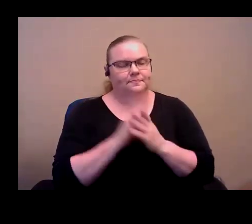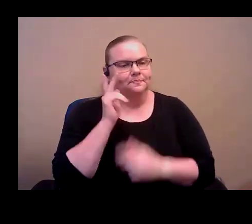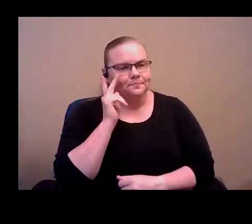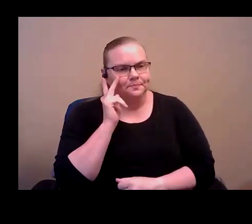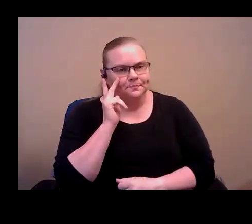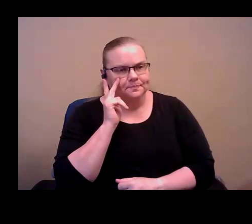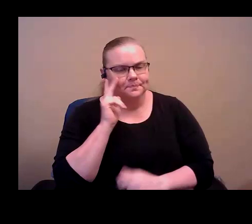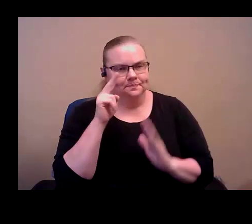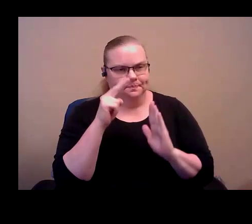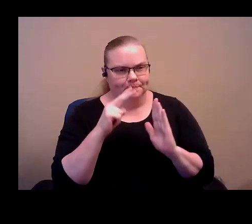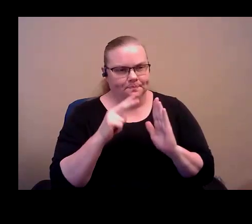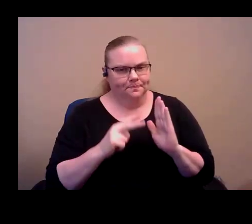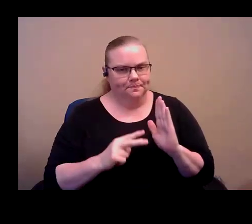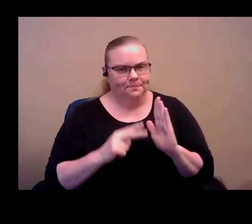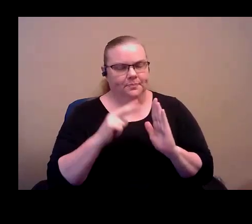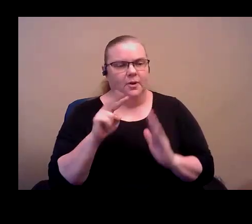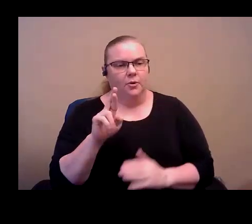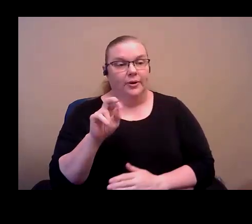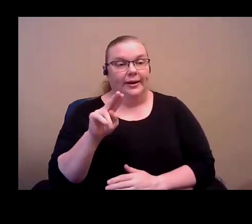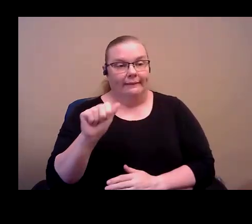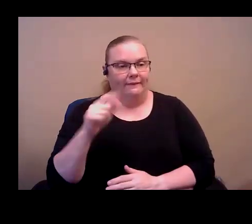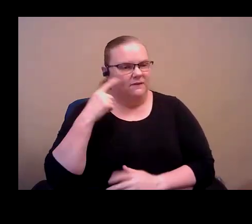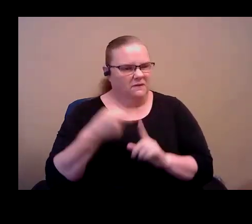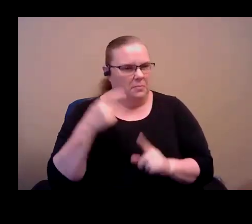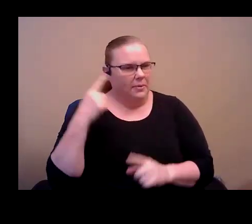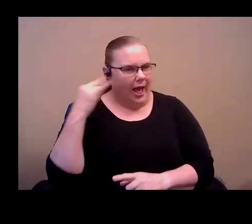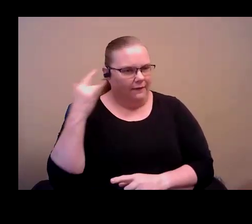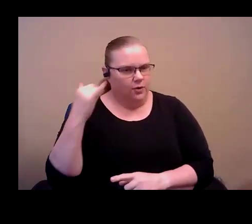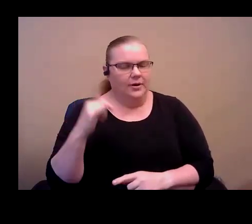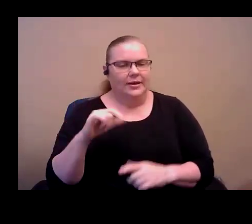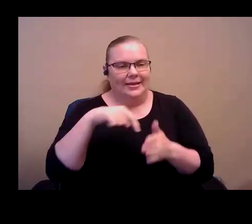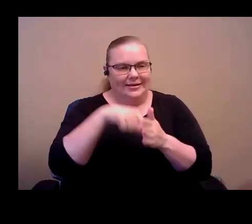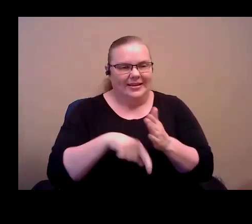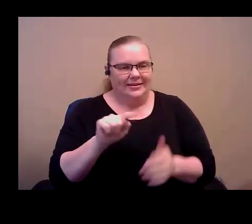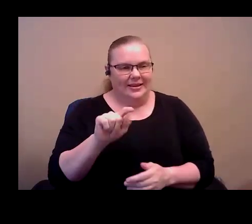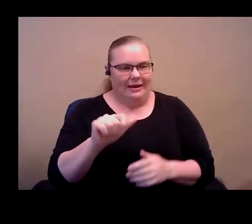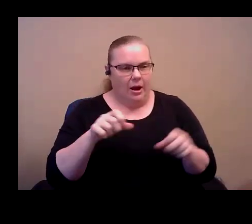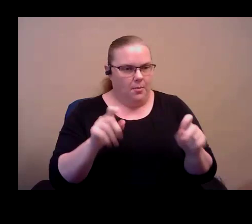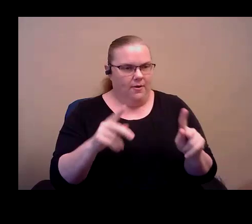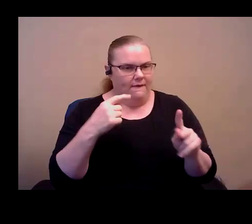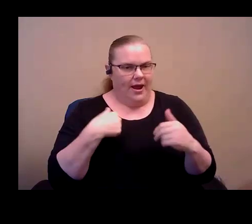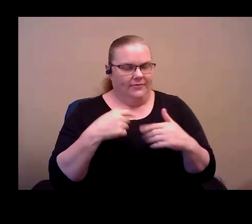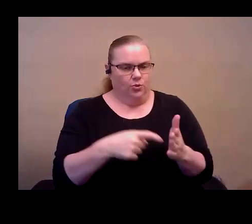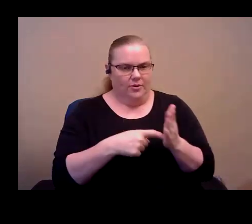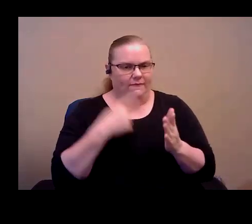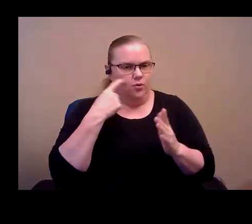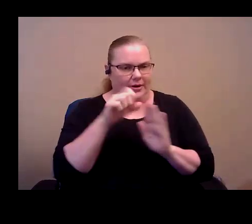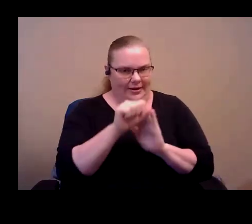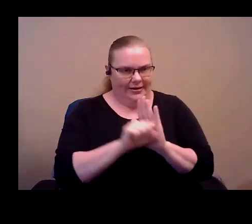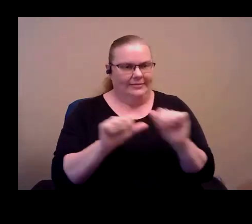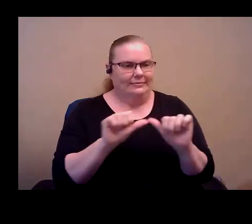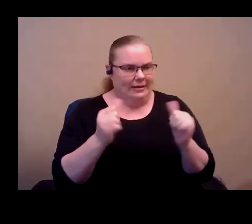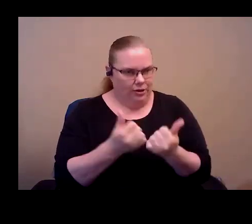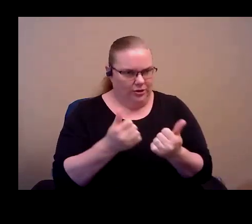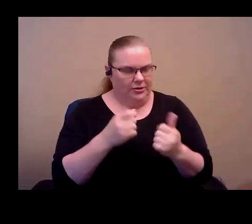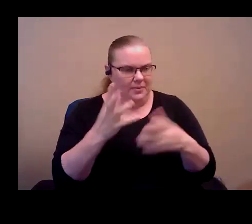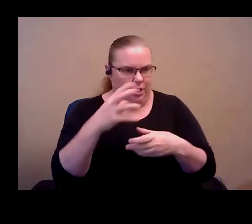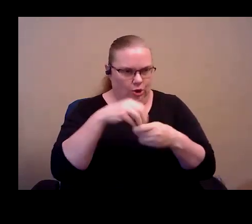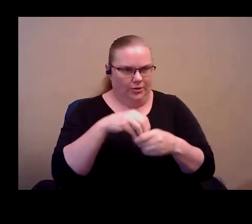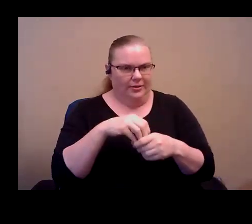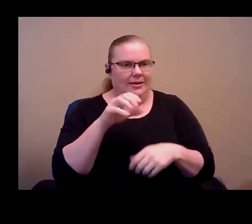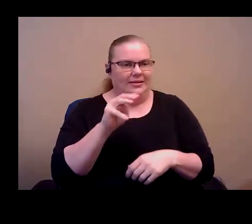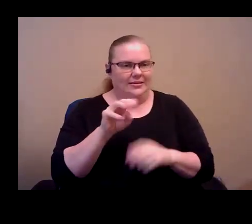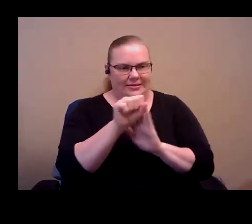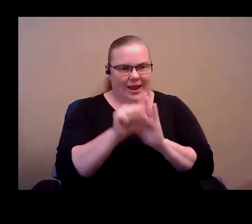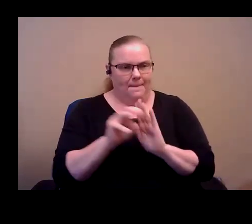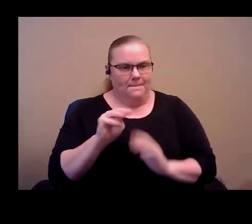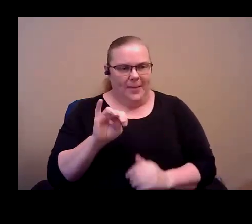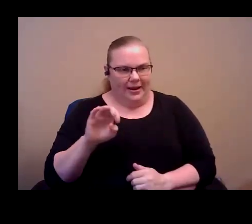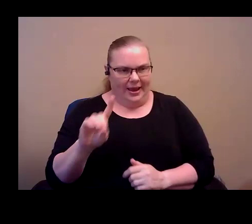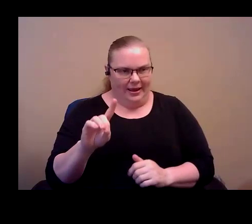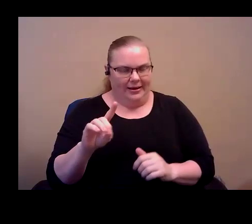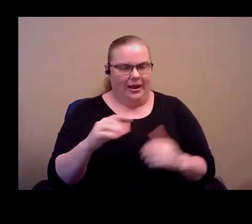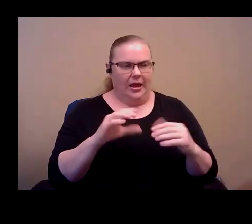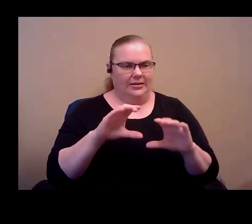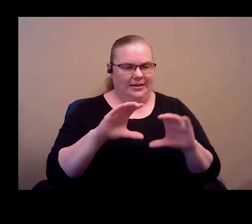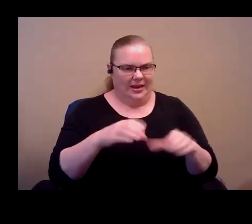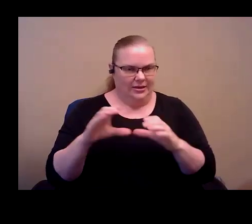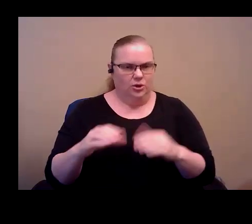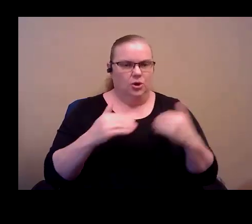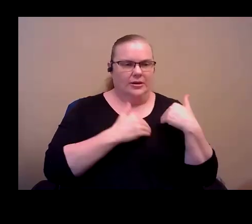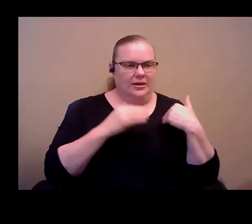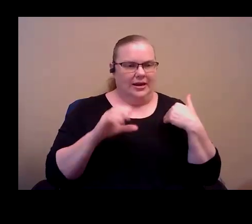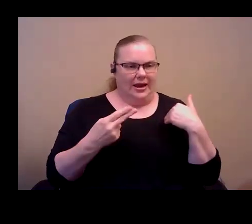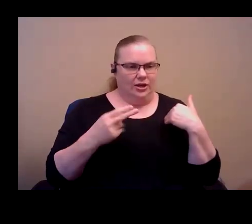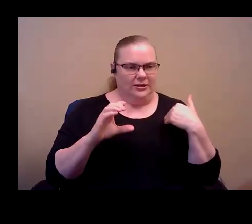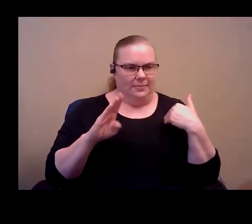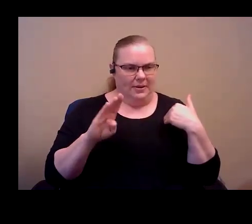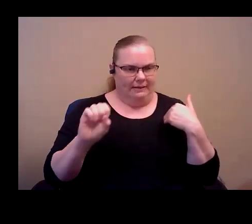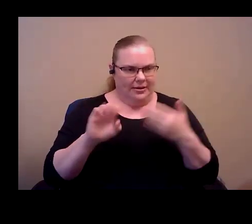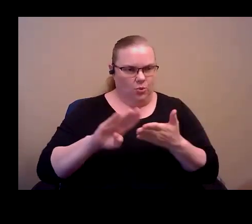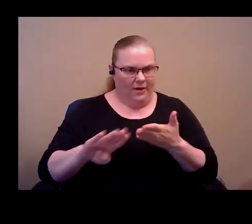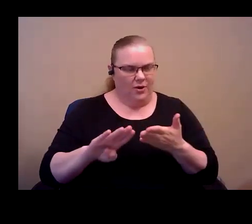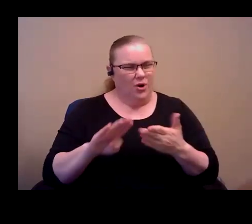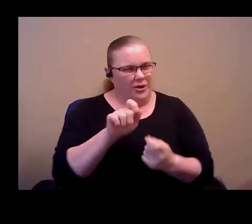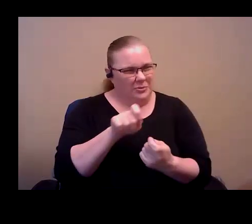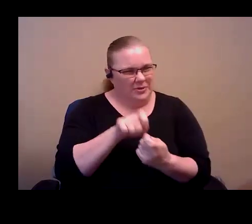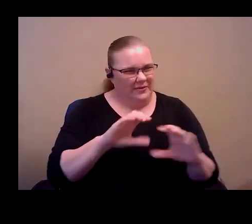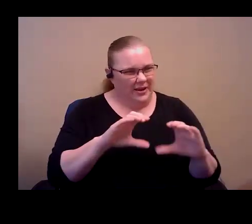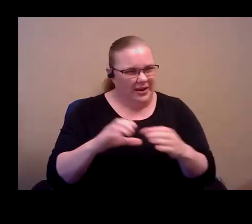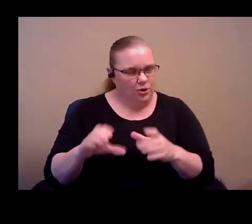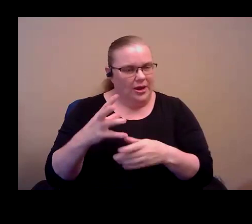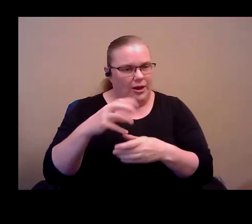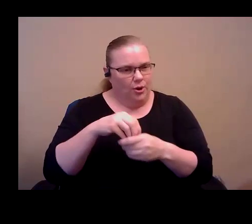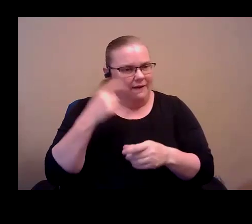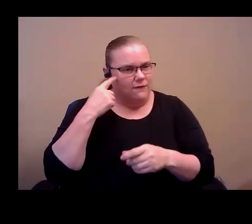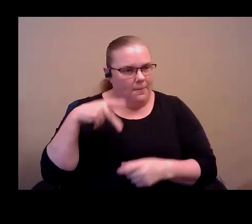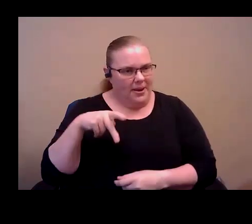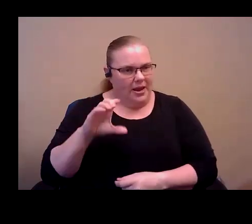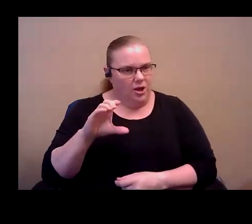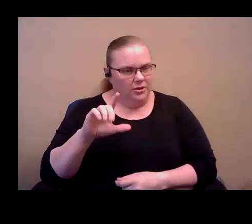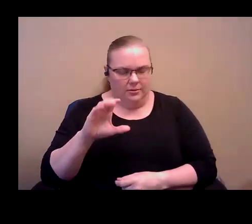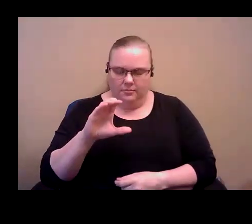Okay. Oh, Renita Polk from California. The intensive TA opportunity has requirements for specific state entities that must be included. For example, the state Medicaid agency and entities responsible for HCBS waiver populations. Are there specific entities that must be included for the PLC TA opportunity?